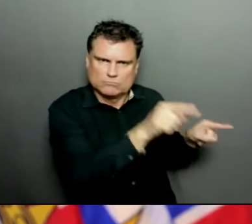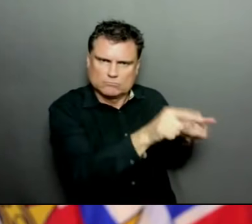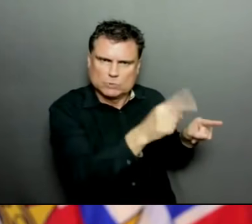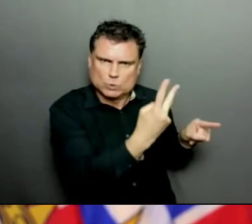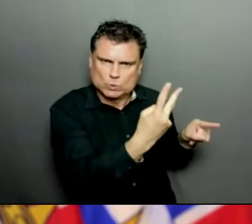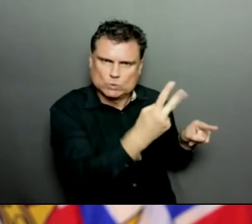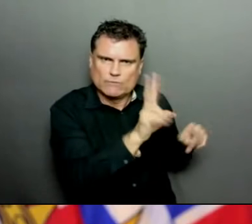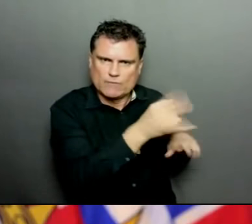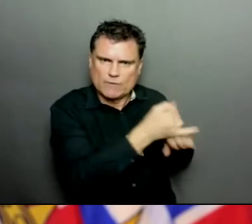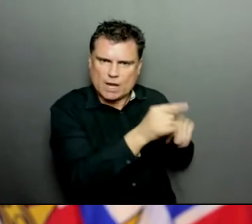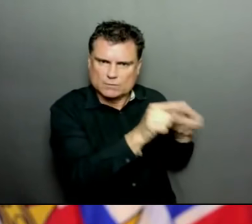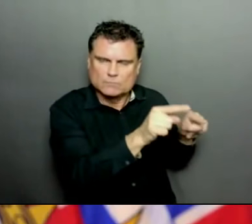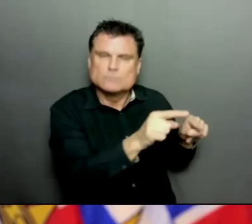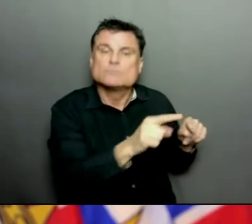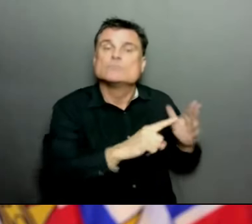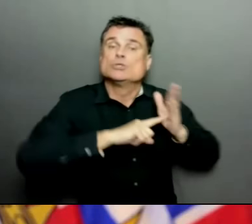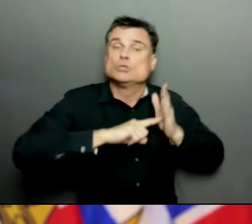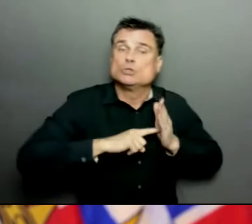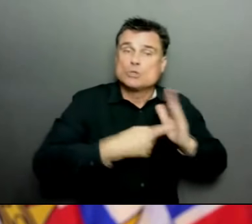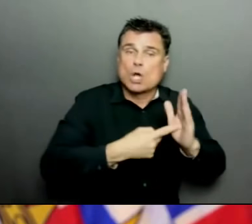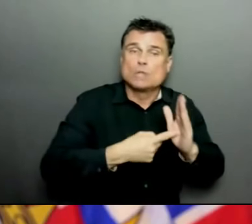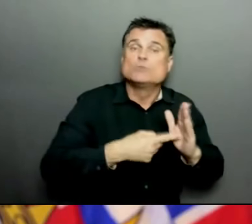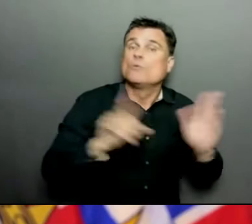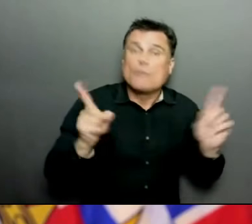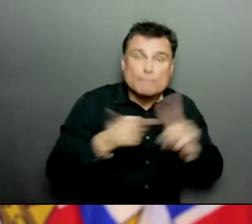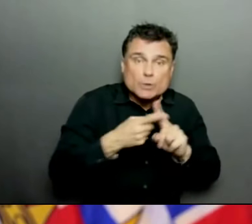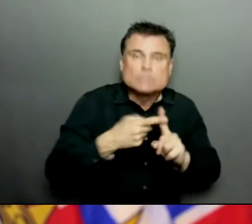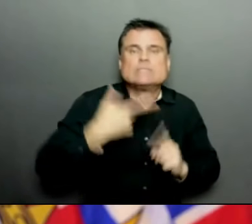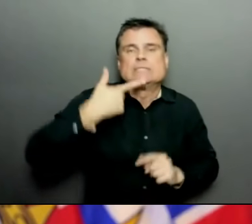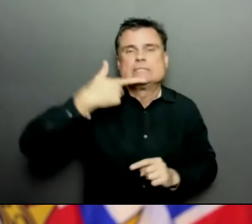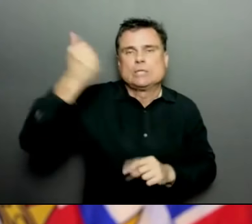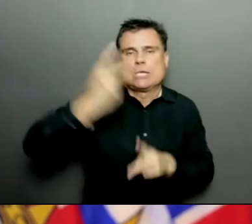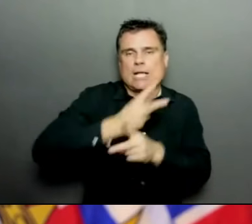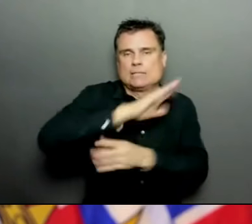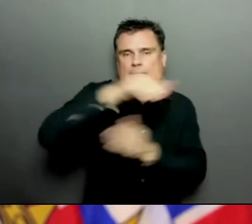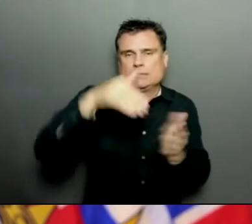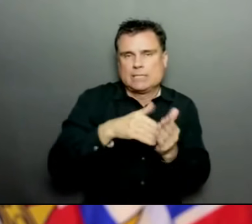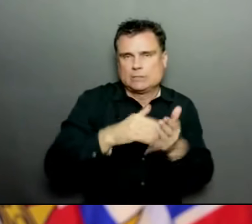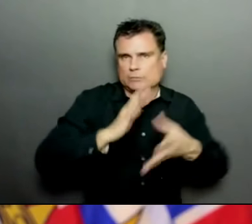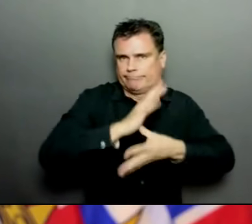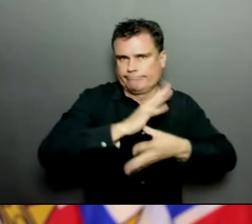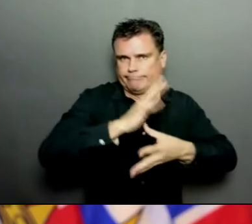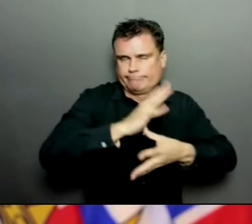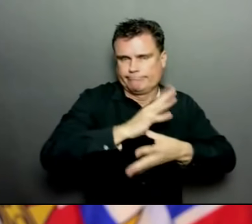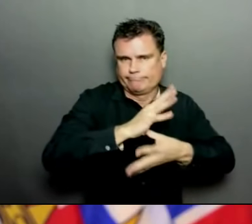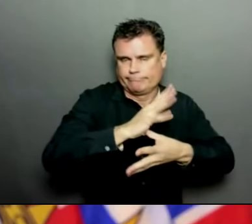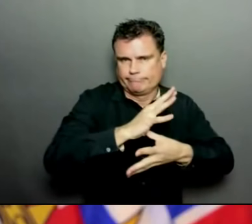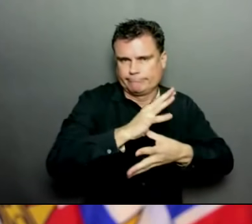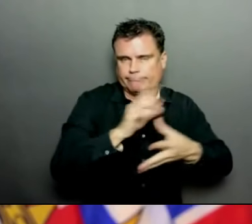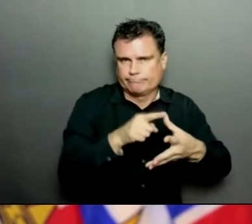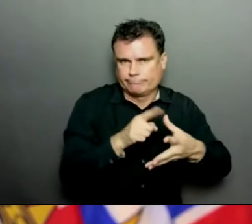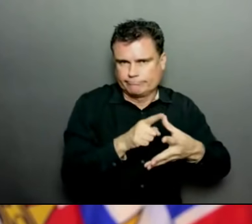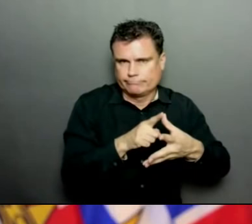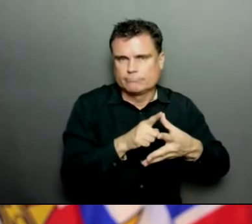term care because we know we don't have enough vaccine to break the chains of transmission in our community yet.